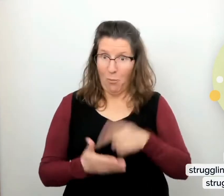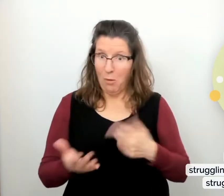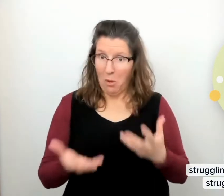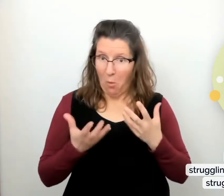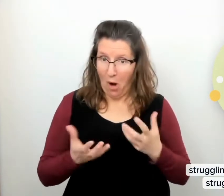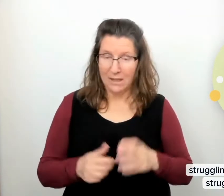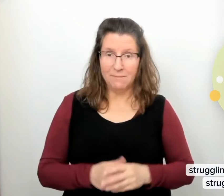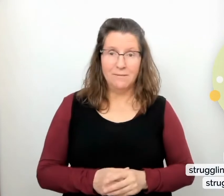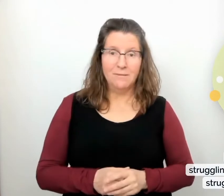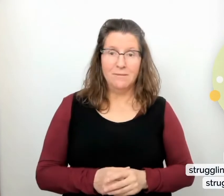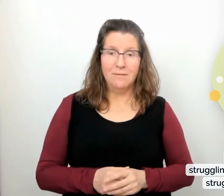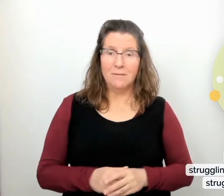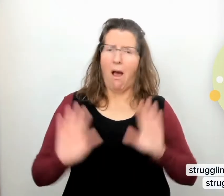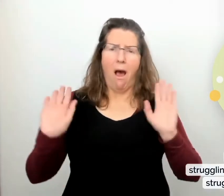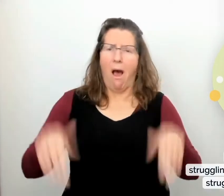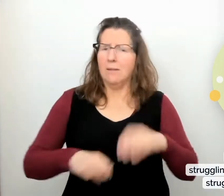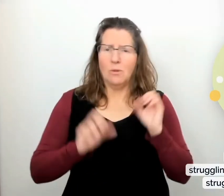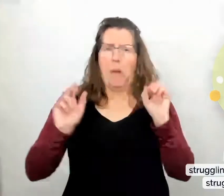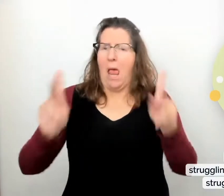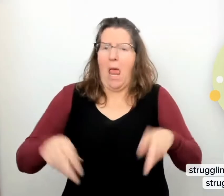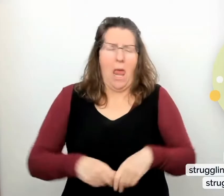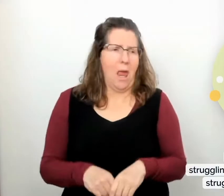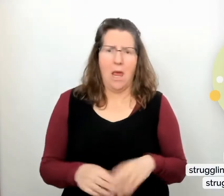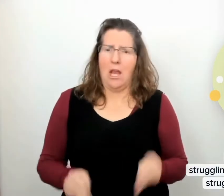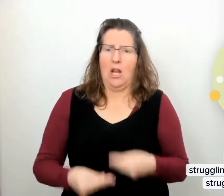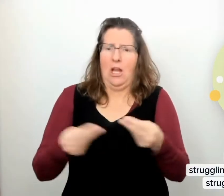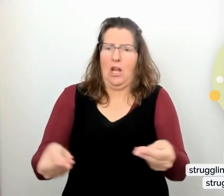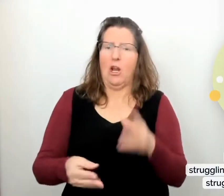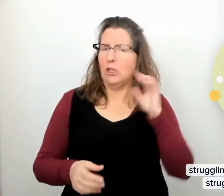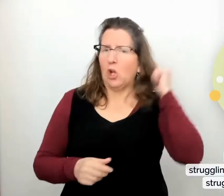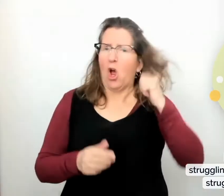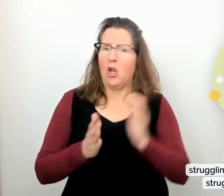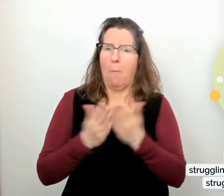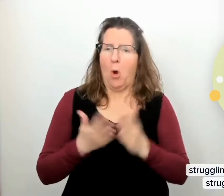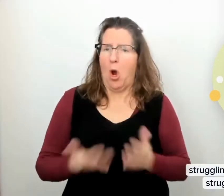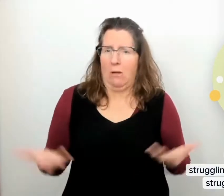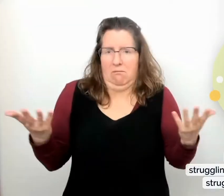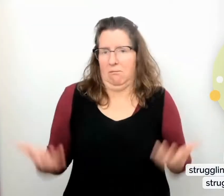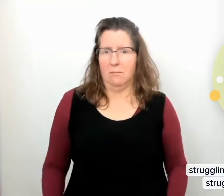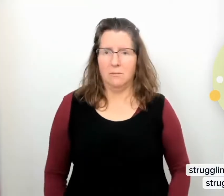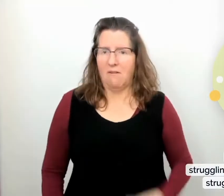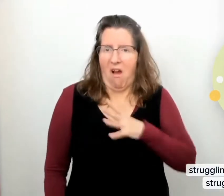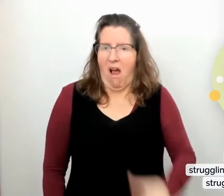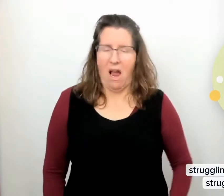Is that what we want? Oh . . . it's okay . . . audio books are the solution for this student's needs!